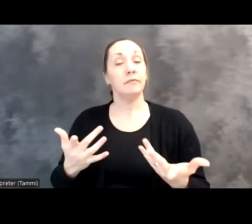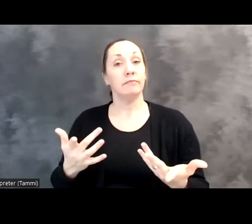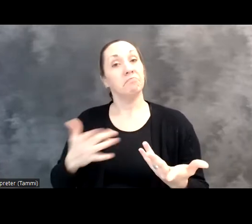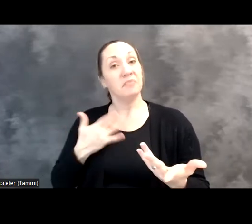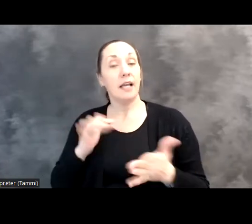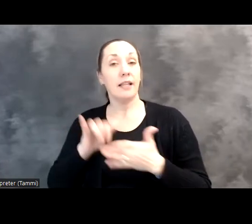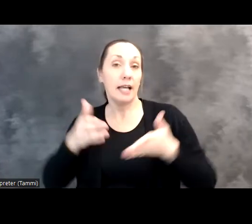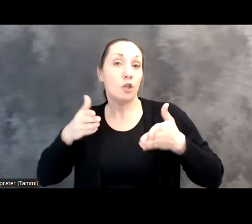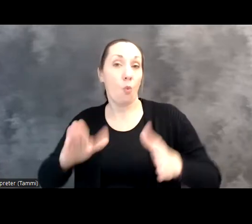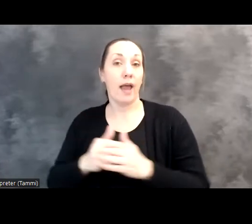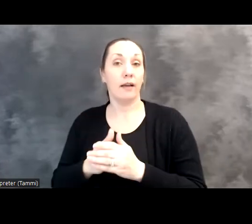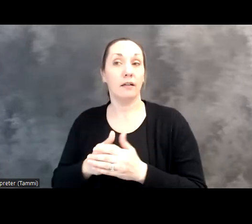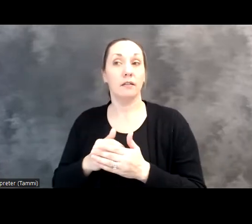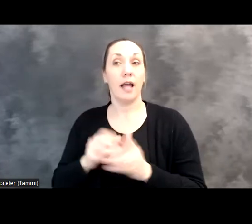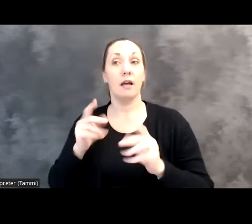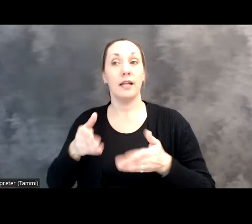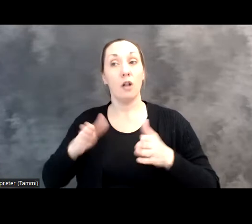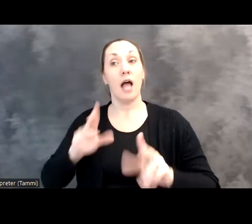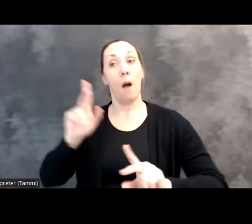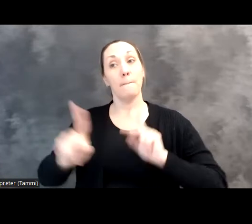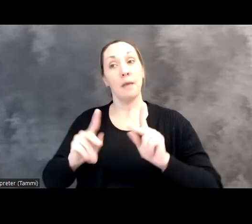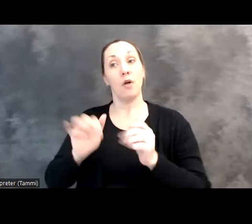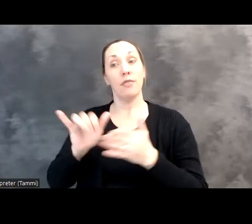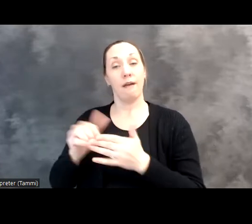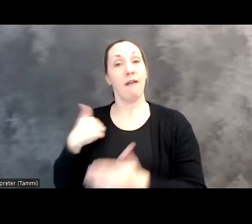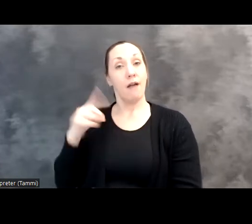added value that neural technology can bring, I